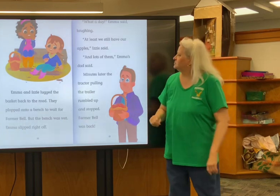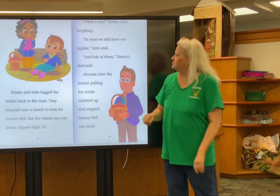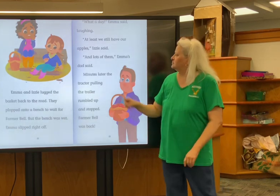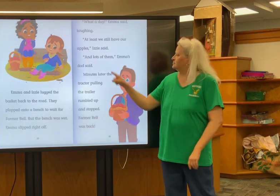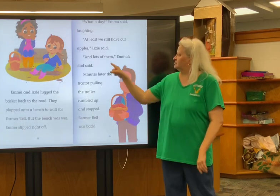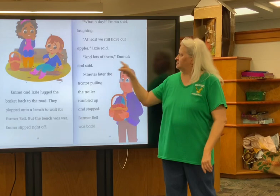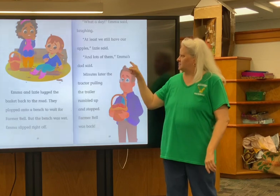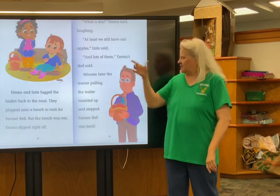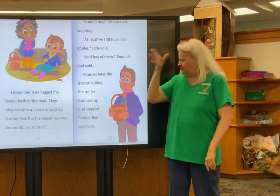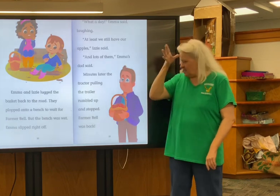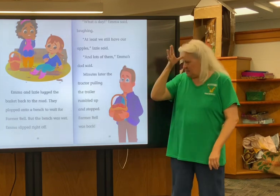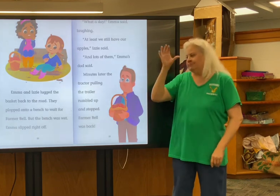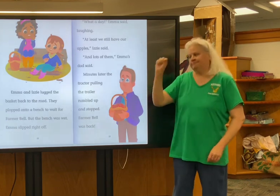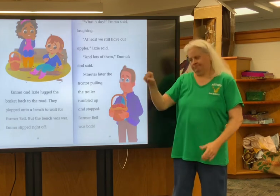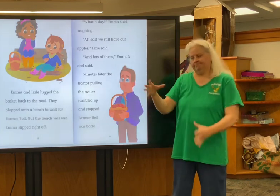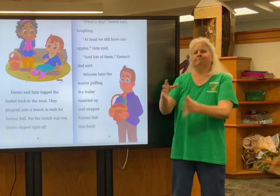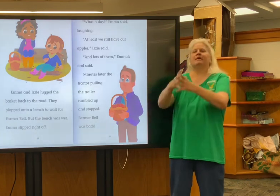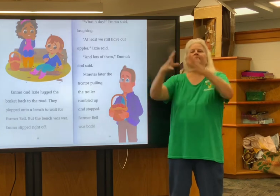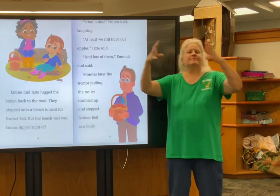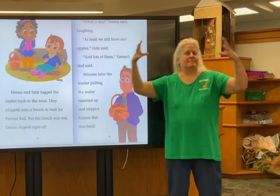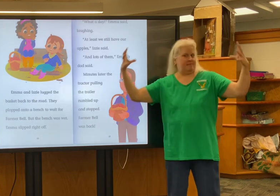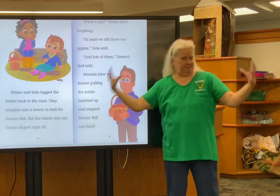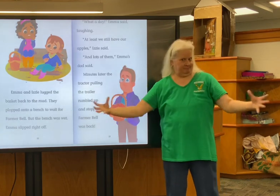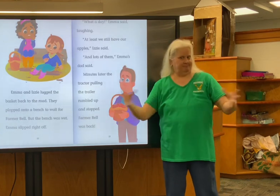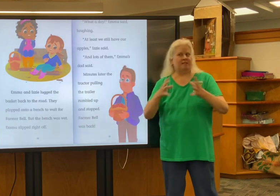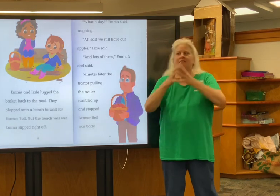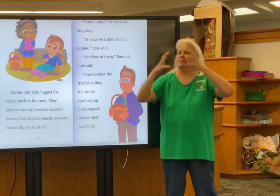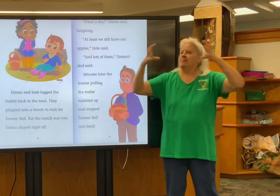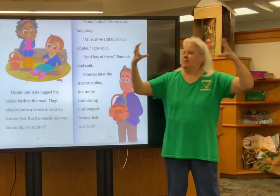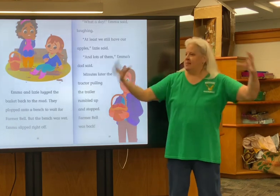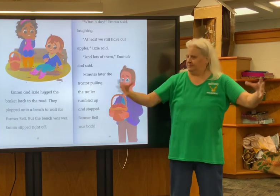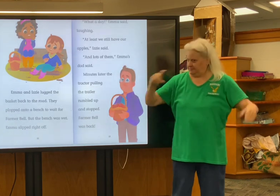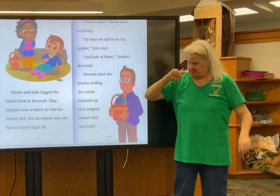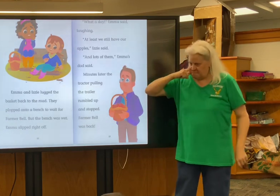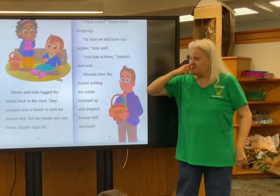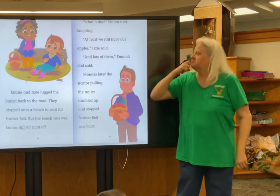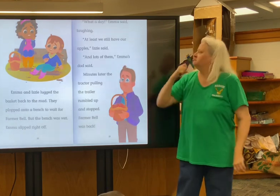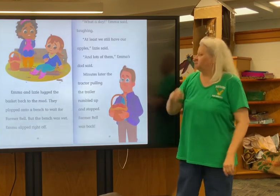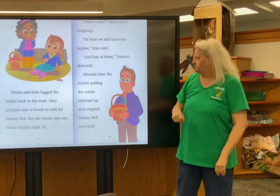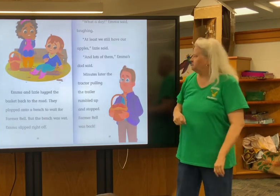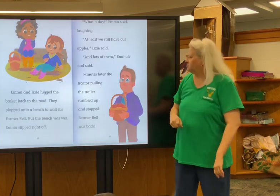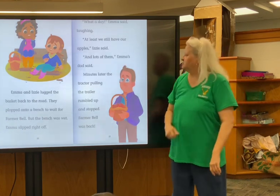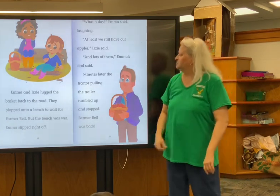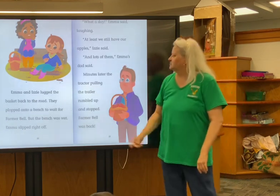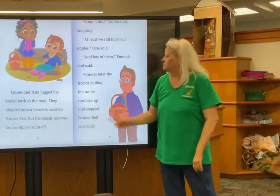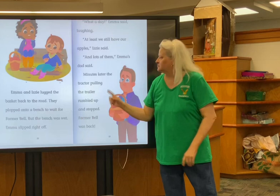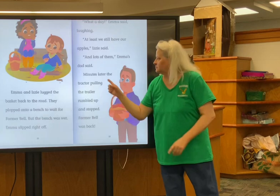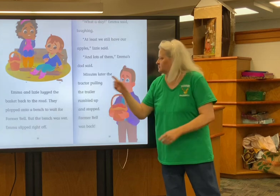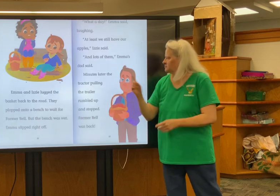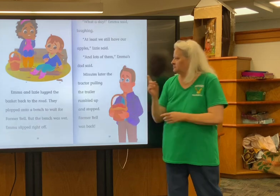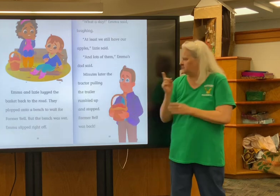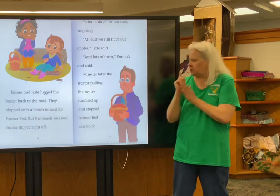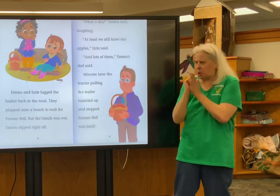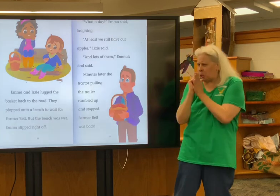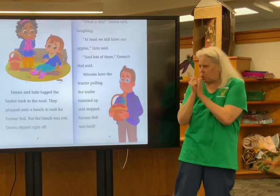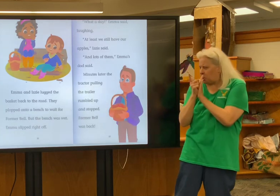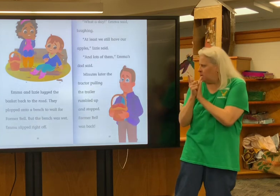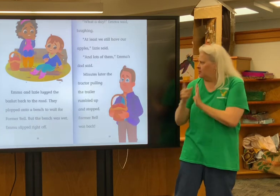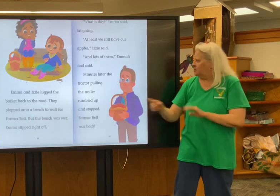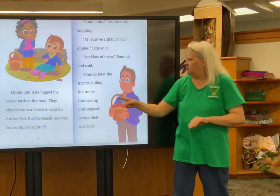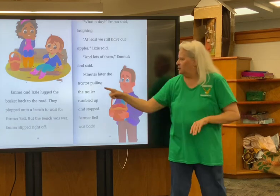At least we still have our apples," Izzie said. "And lots of them," Emma's dad said.